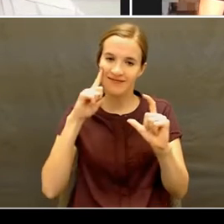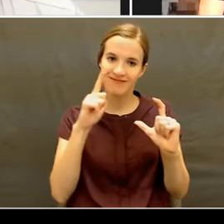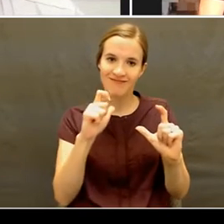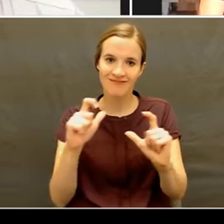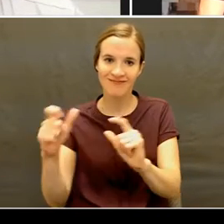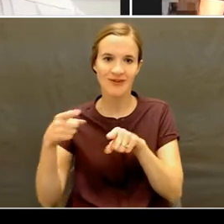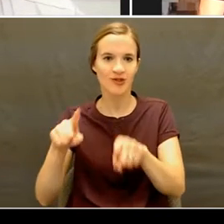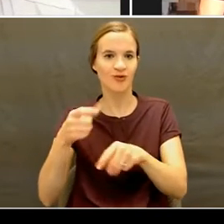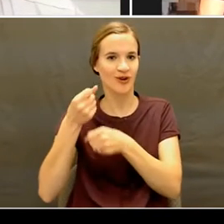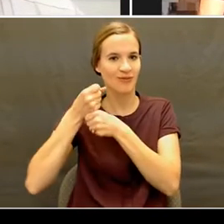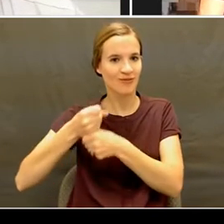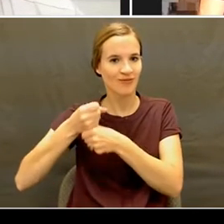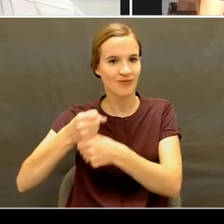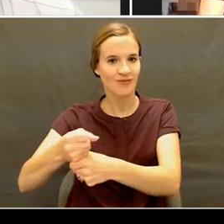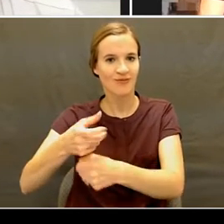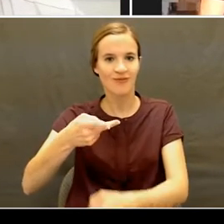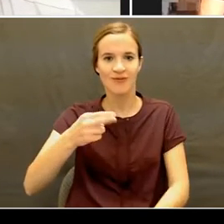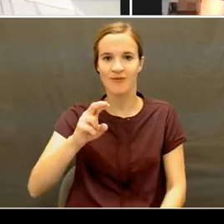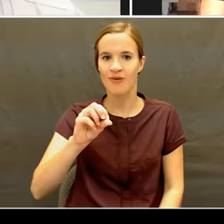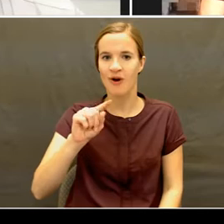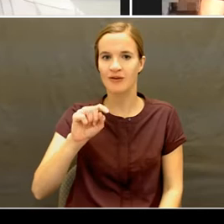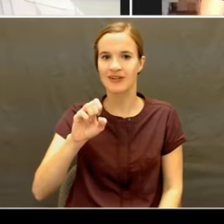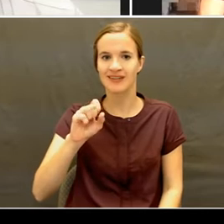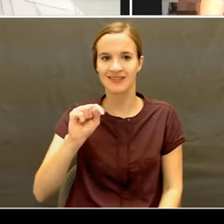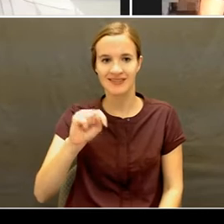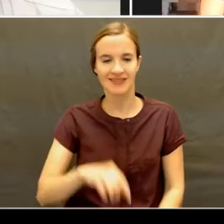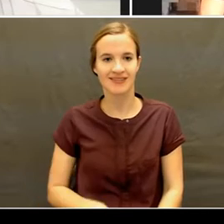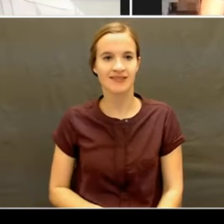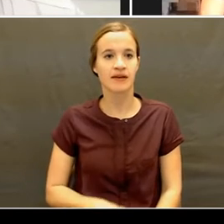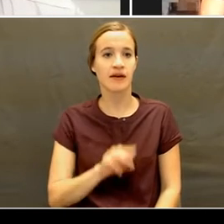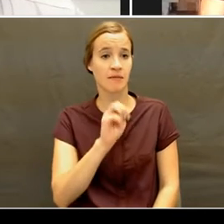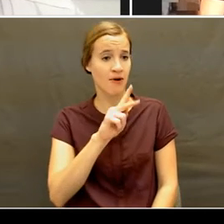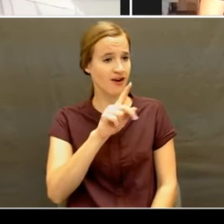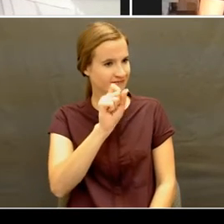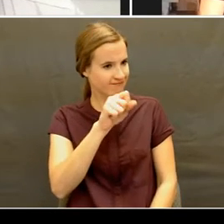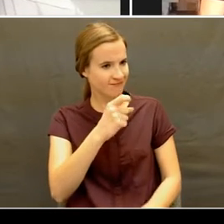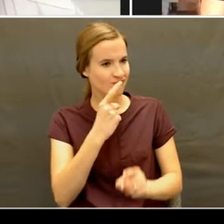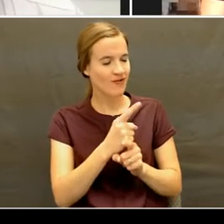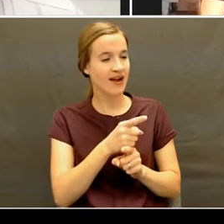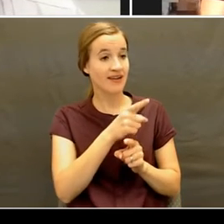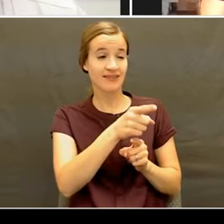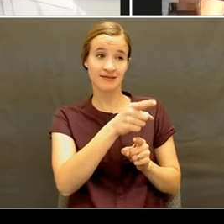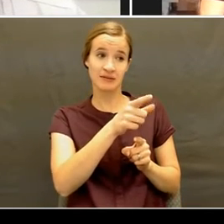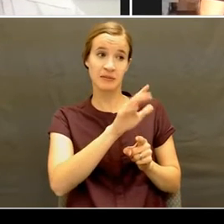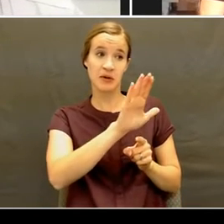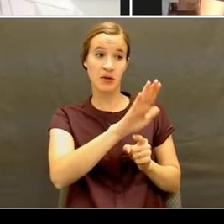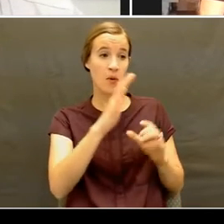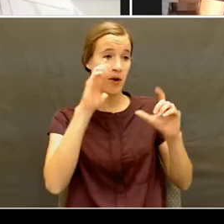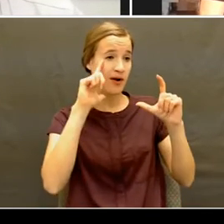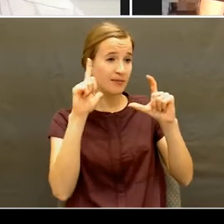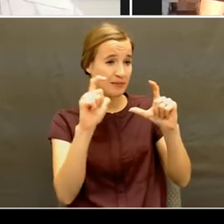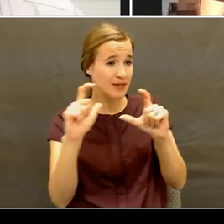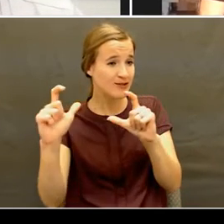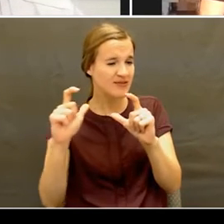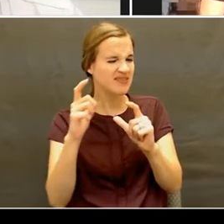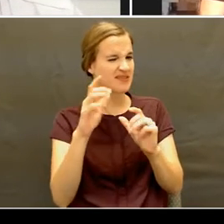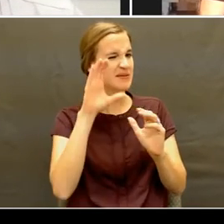have some images that we've gotten to know really well. And, in fact, I think we can also see them